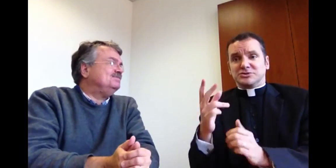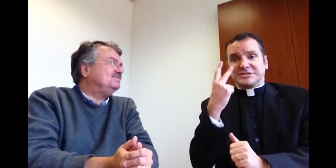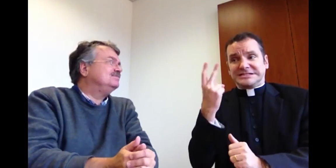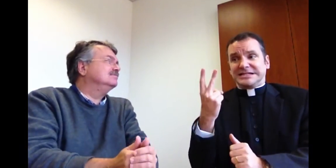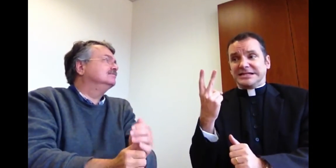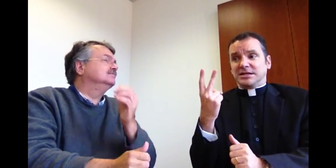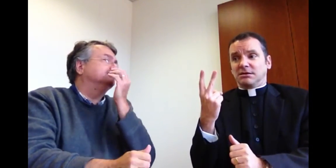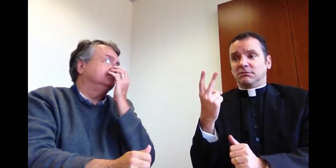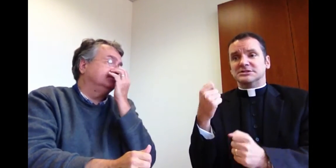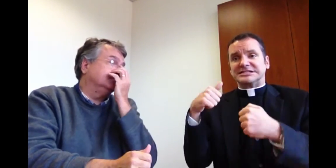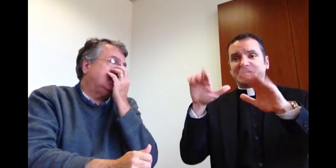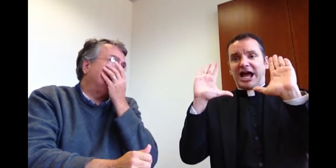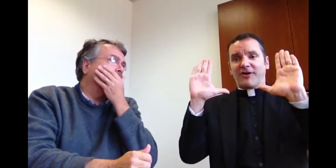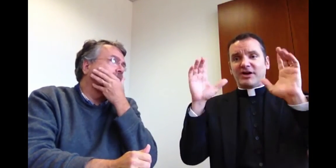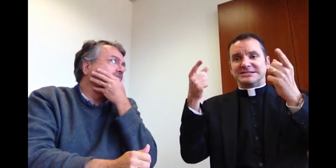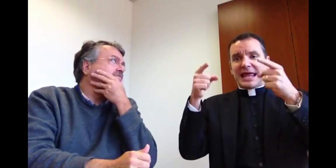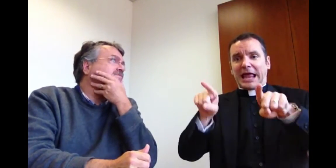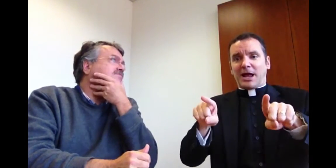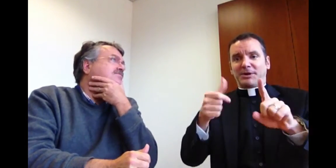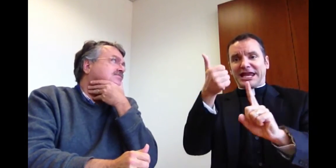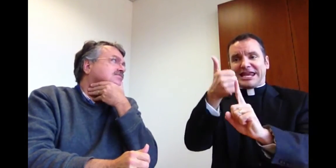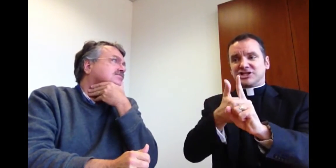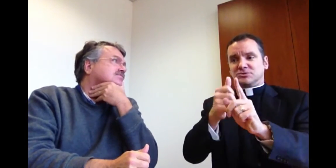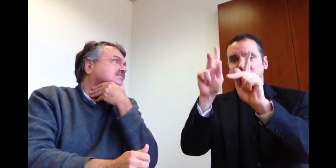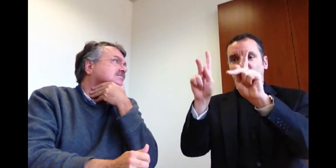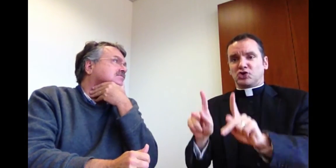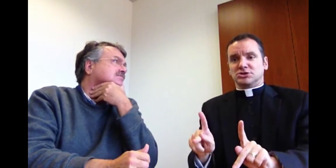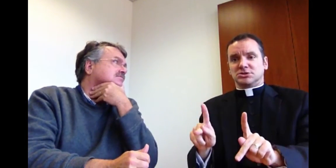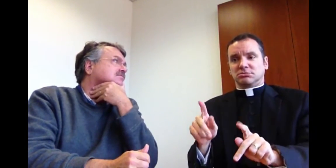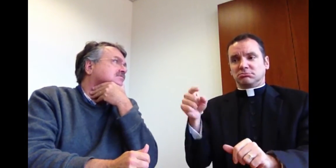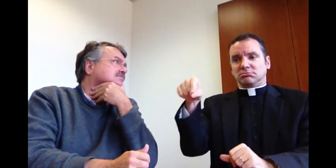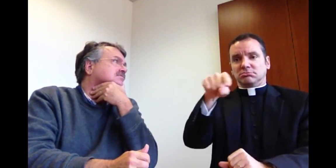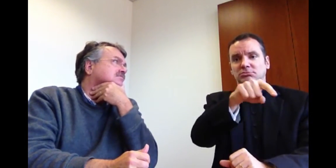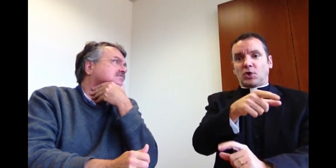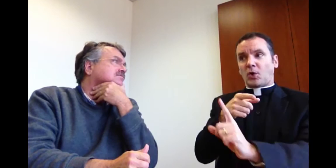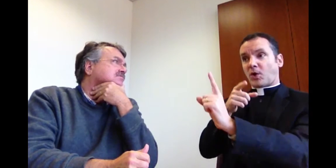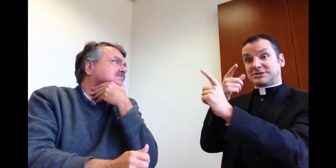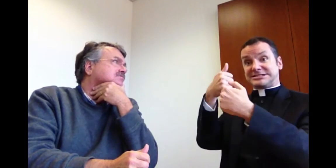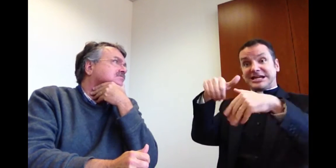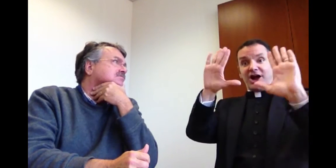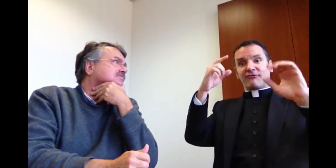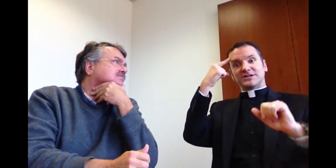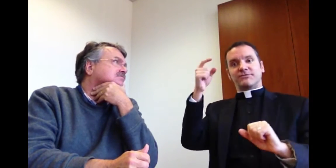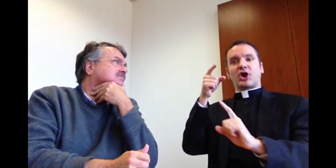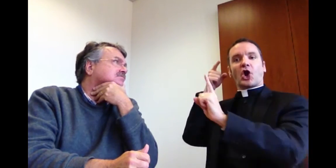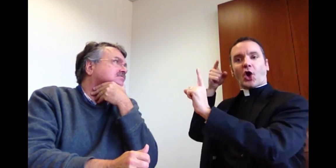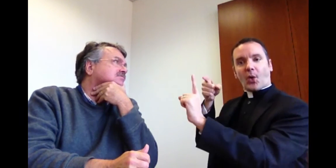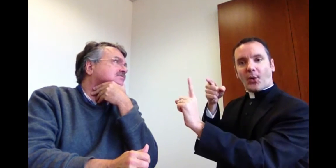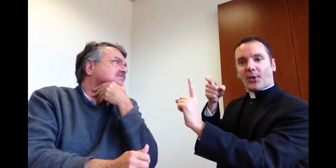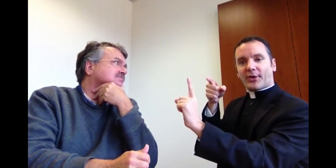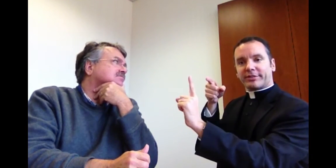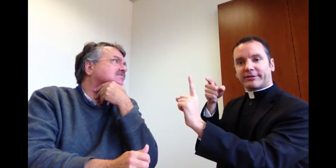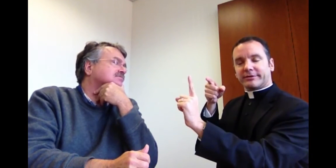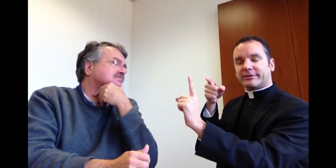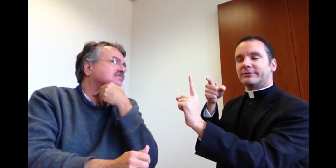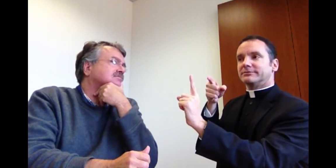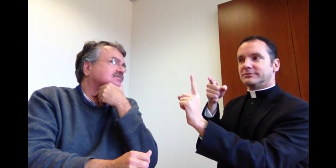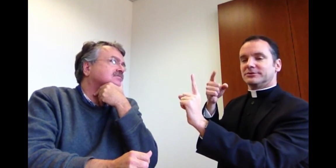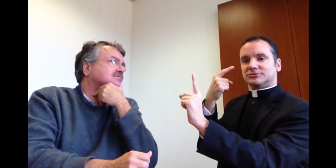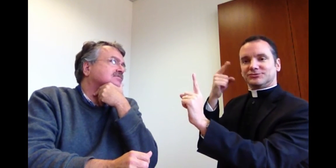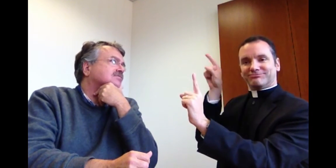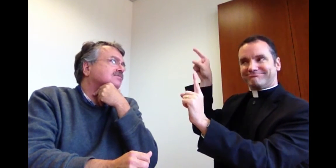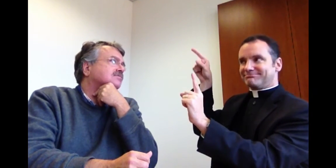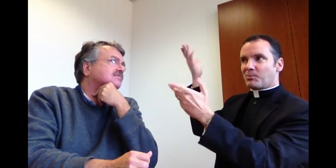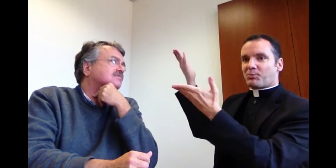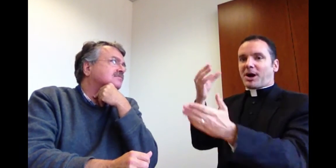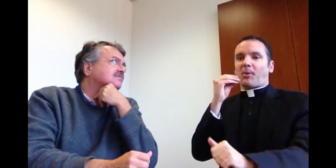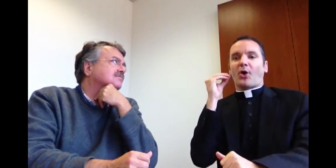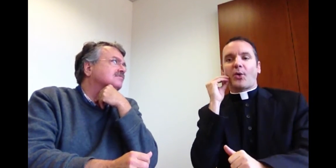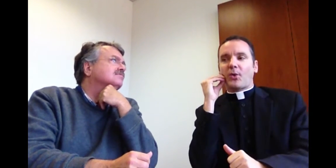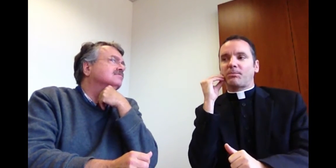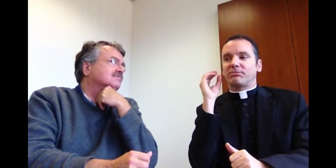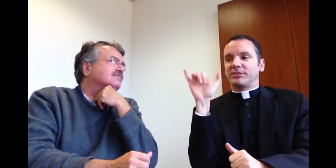Also, it was nice to see each person making a sacrifice to achieve the common goal, which was to bring Mark home.